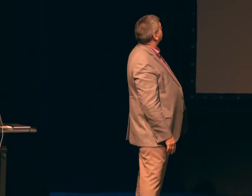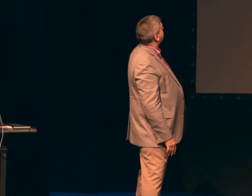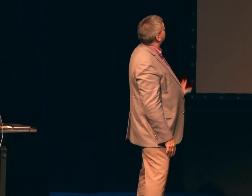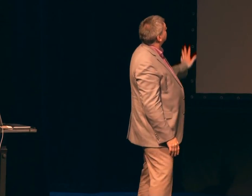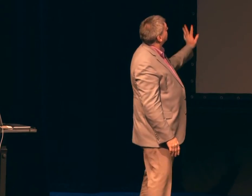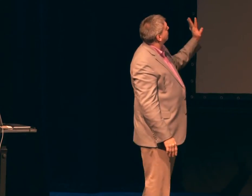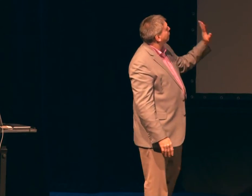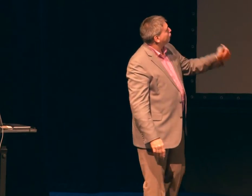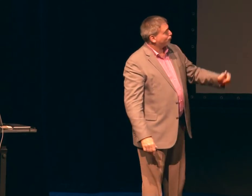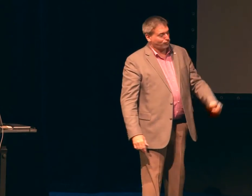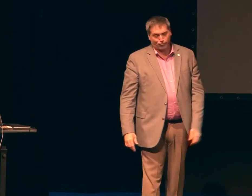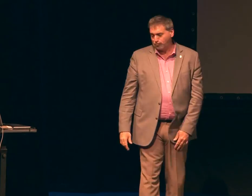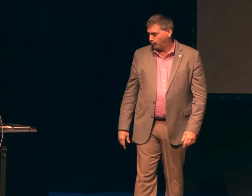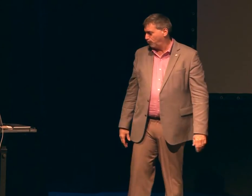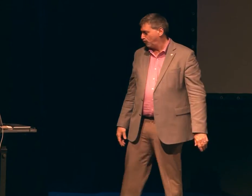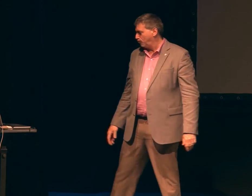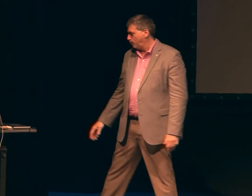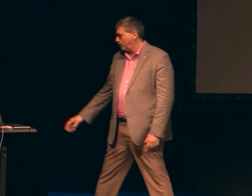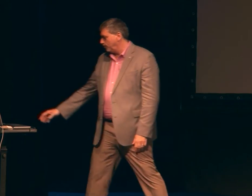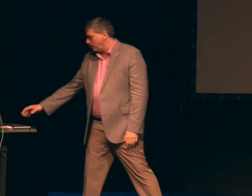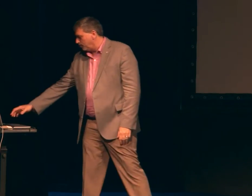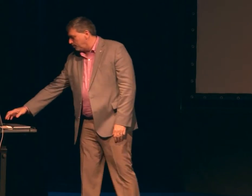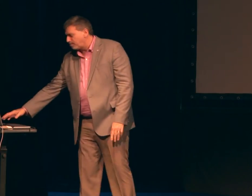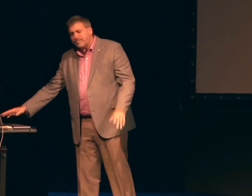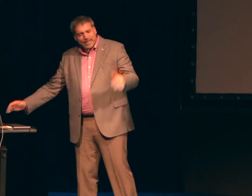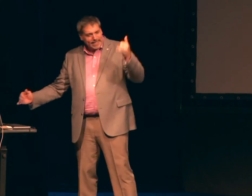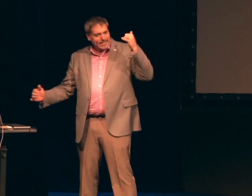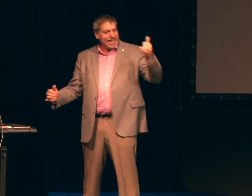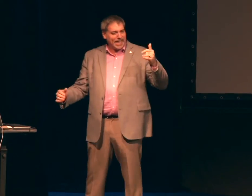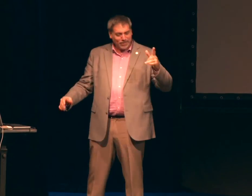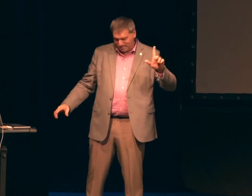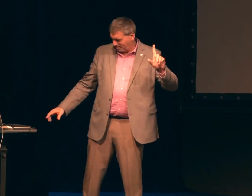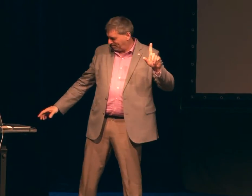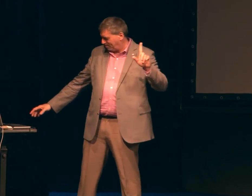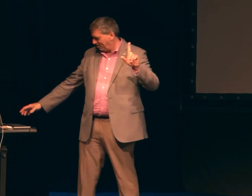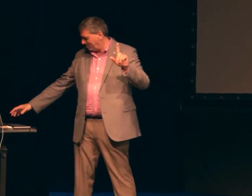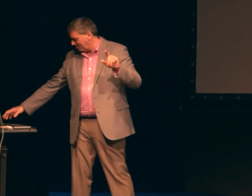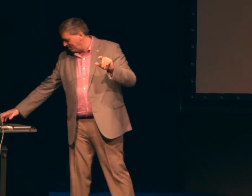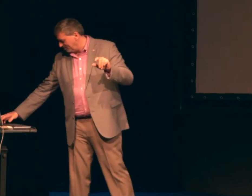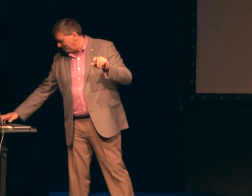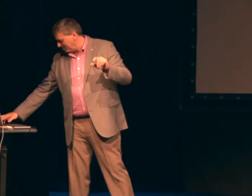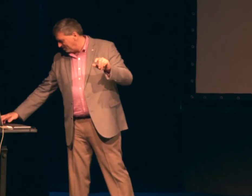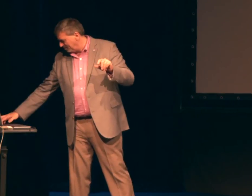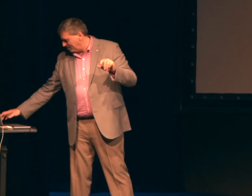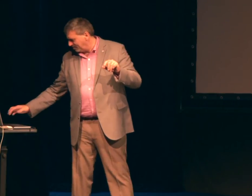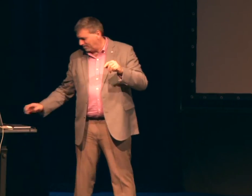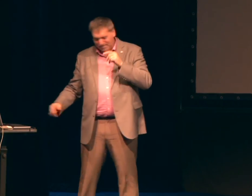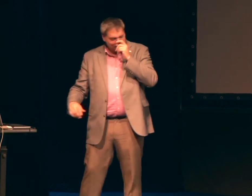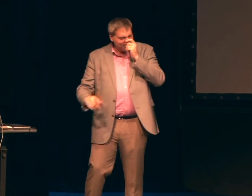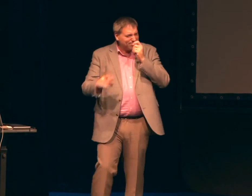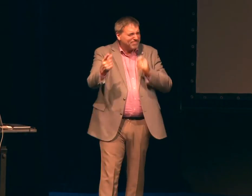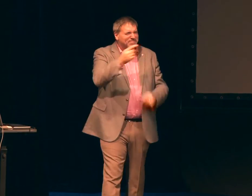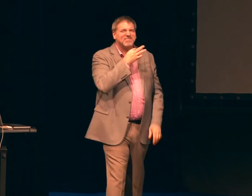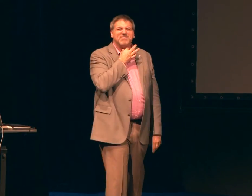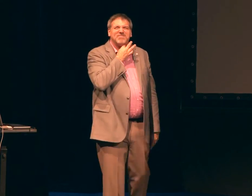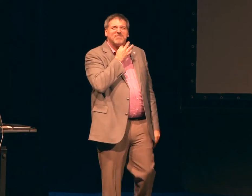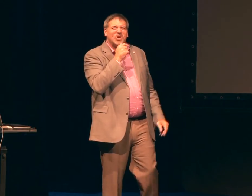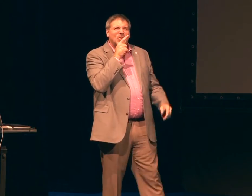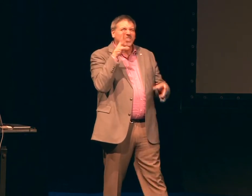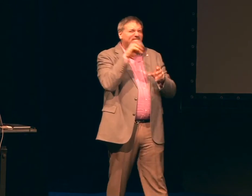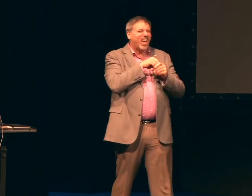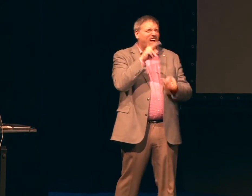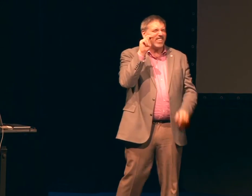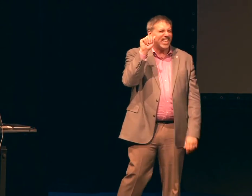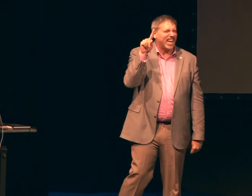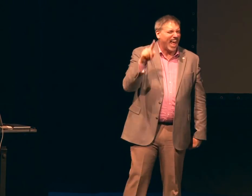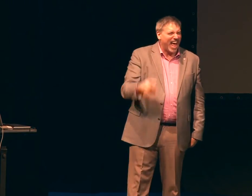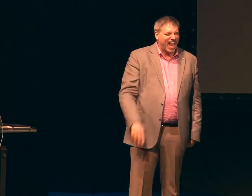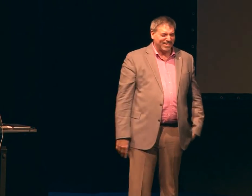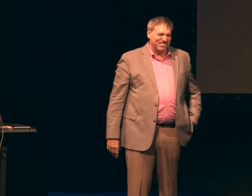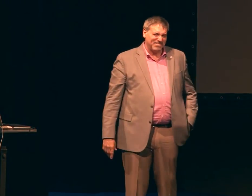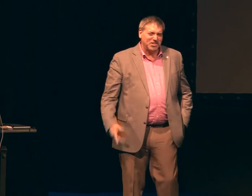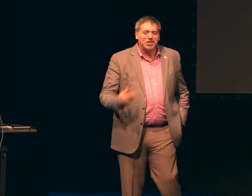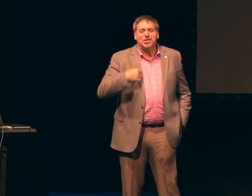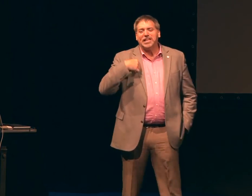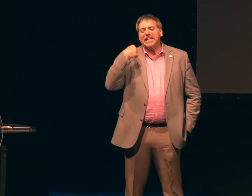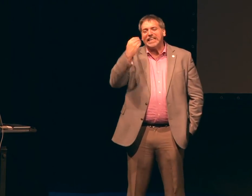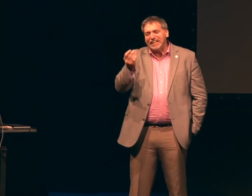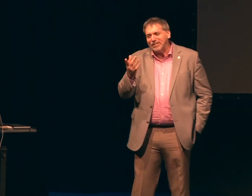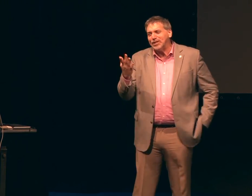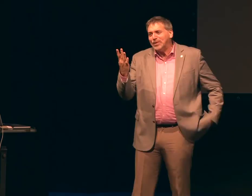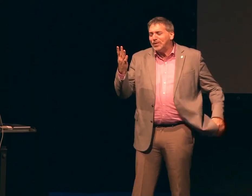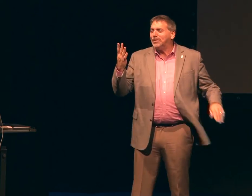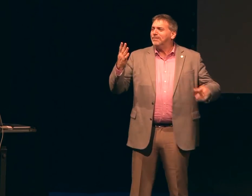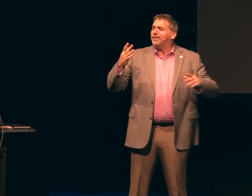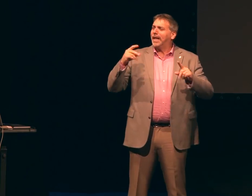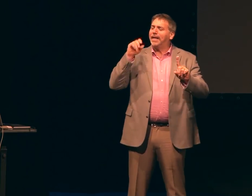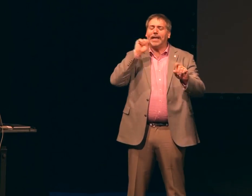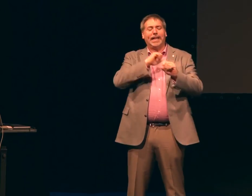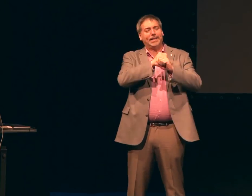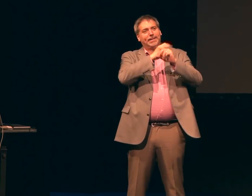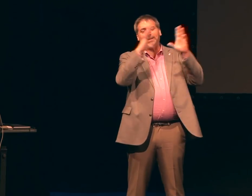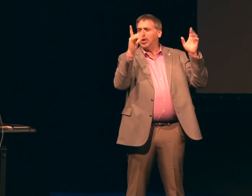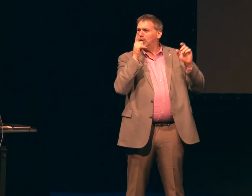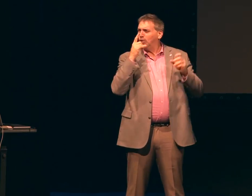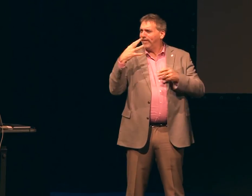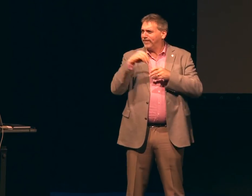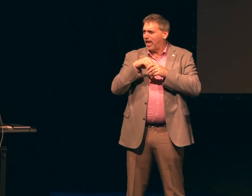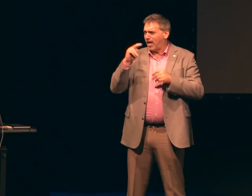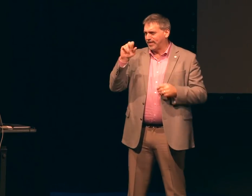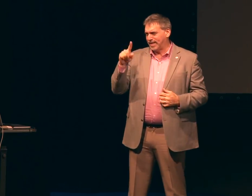dead line. You may be curious as to who is involved with the NAD. Well I'll give you